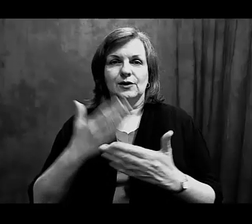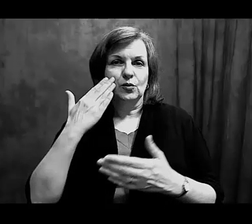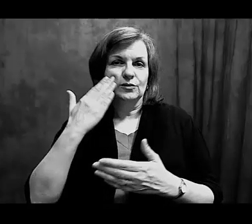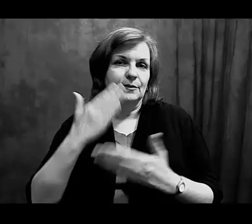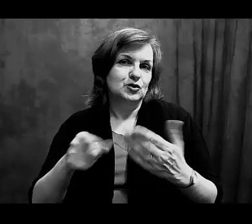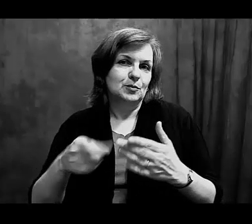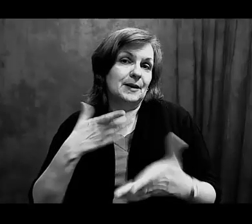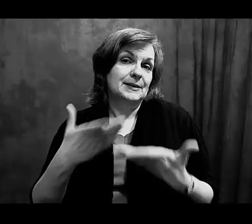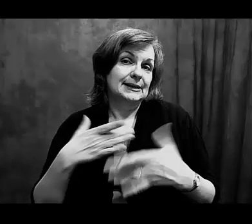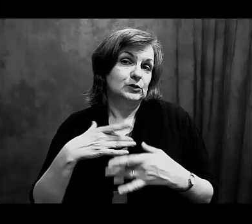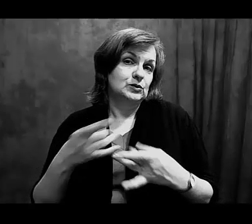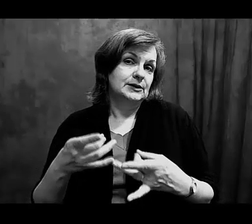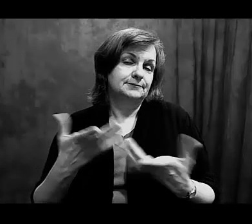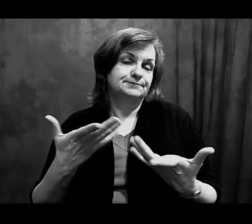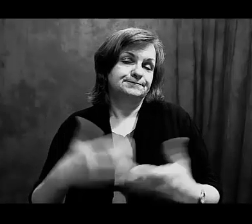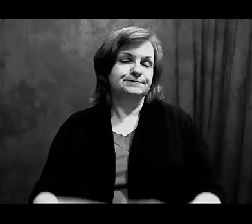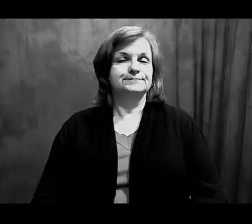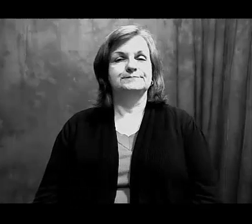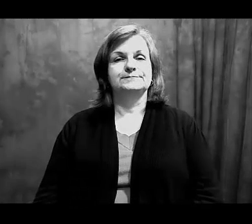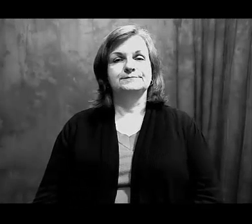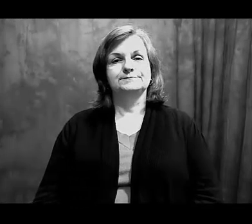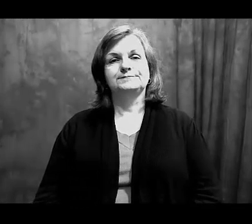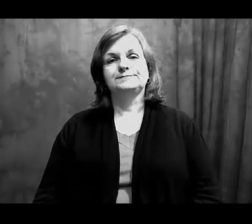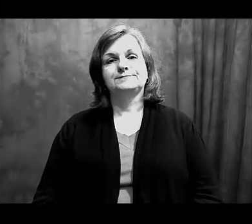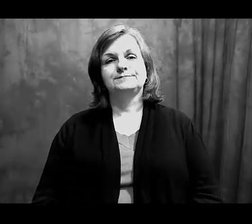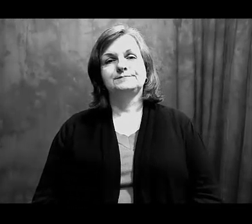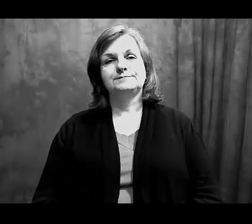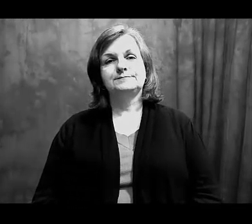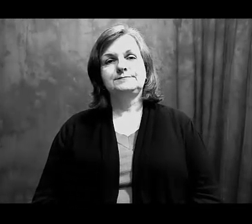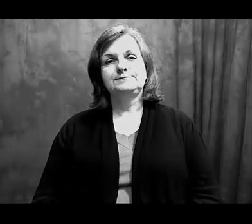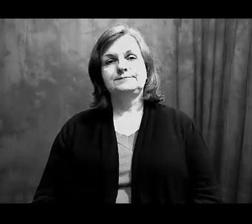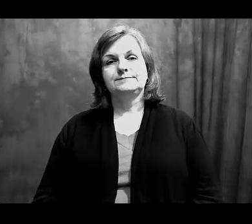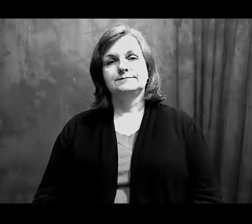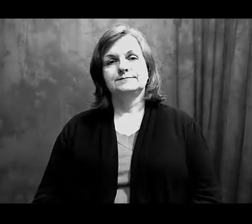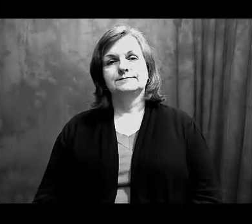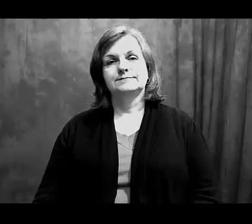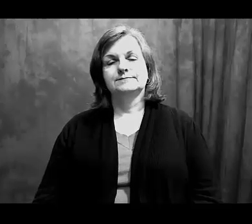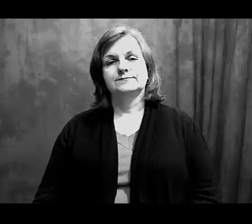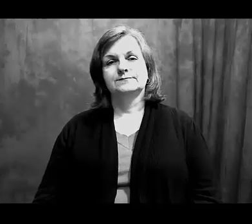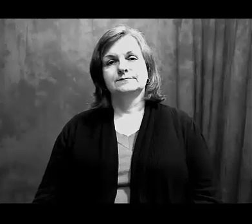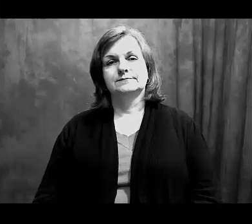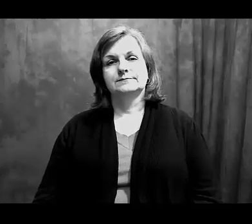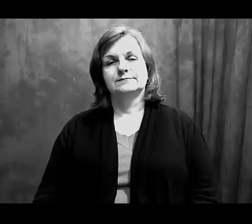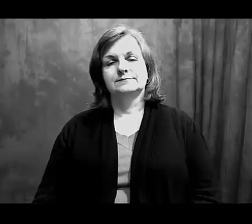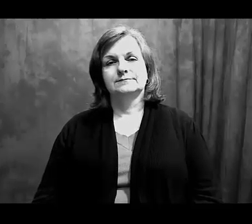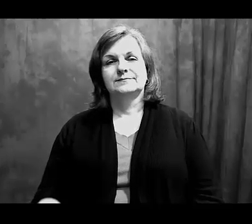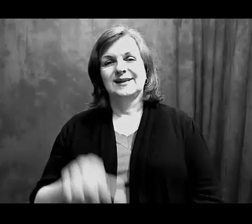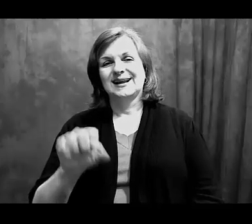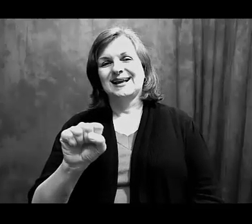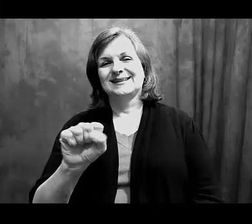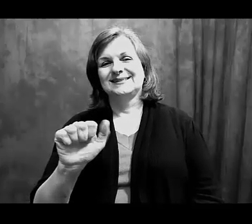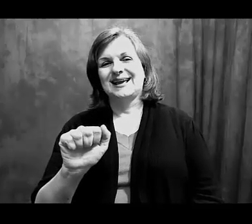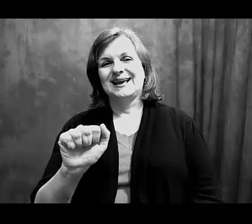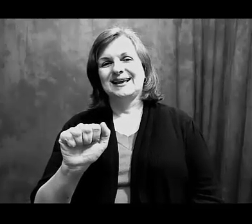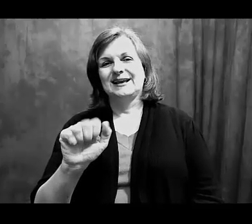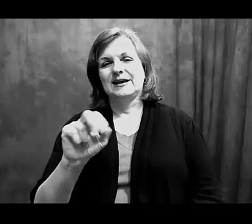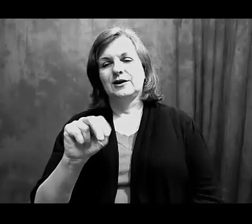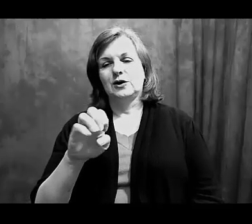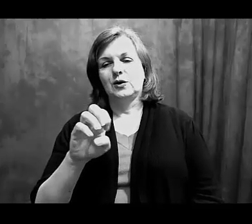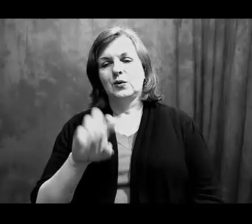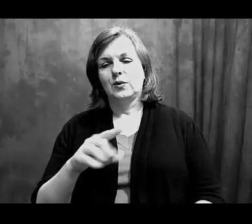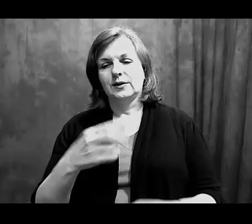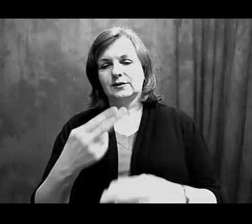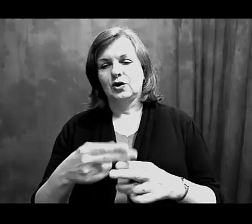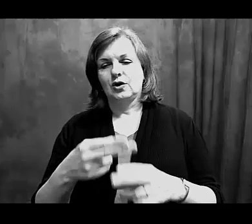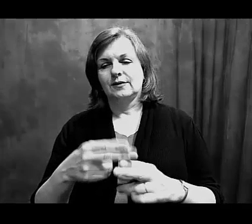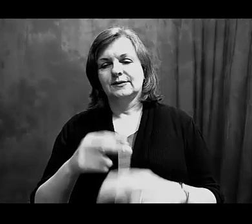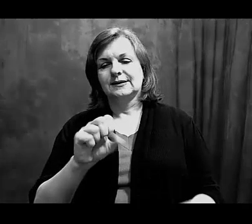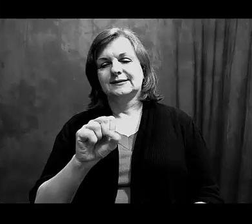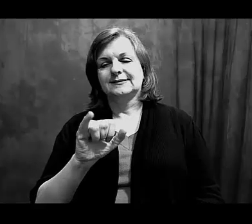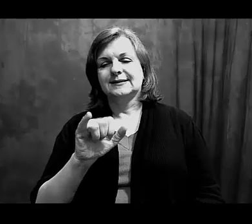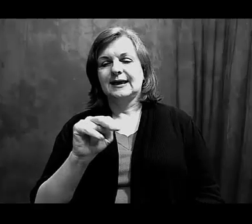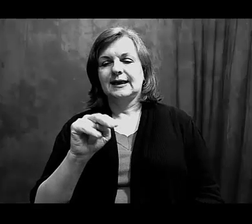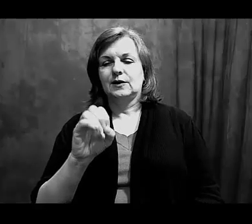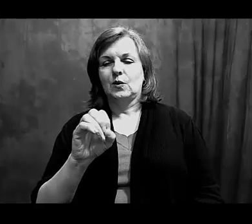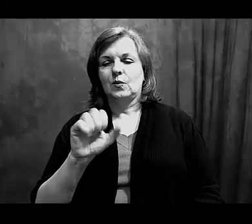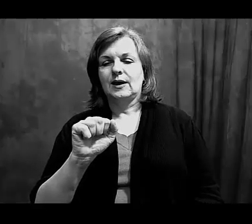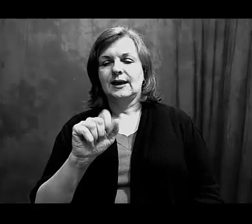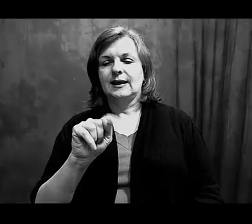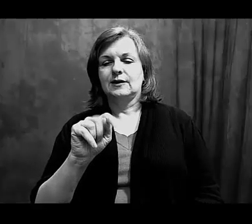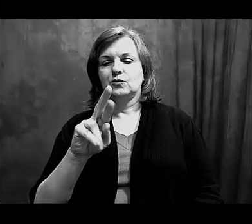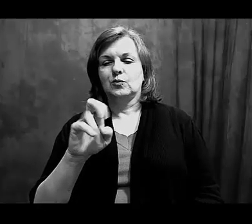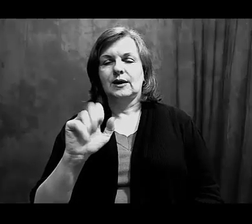the squeeze or the pump of the atria itself